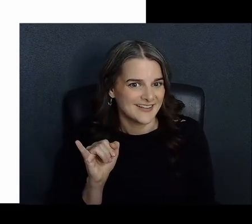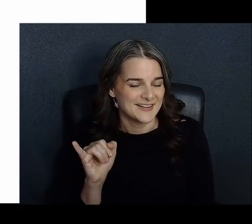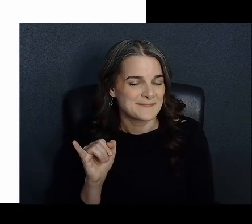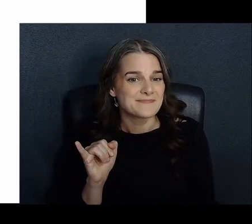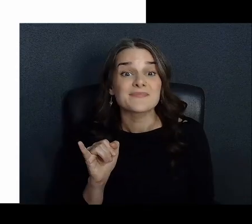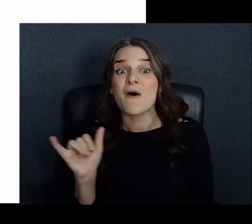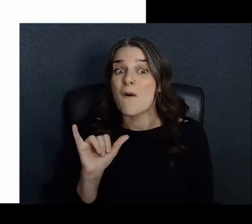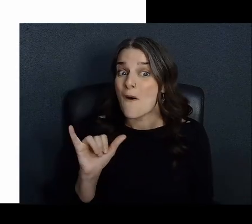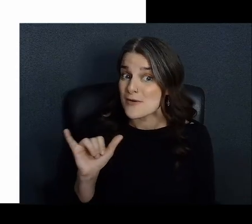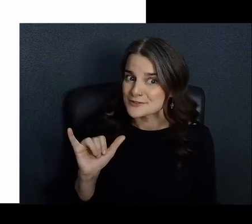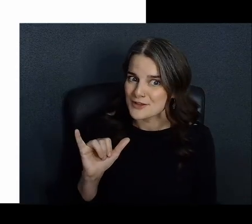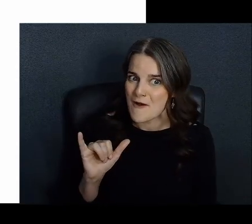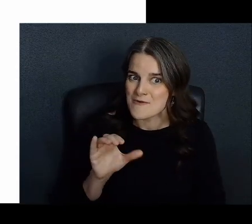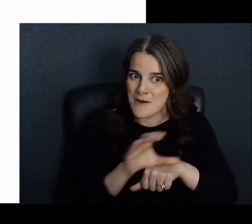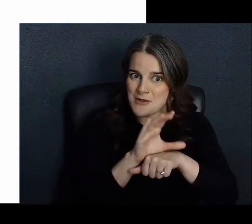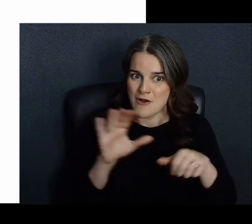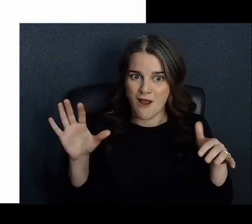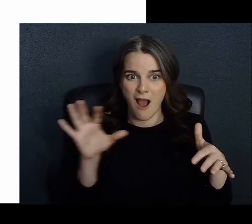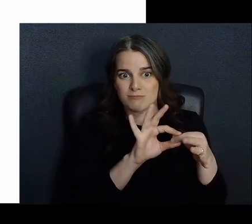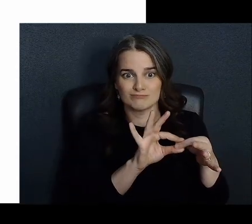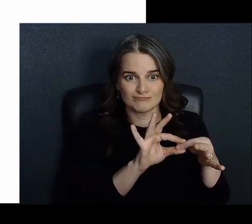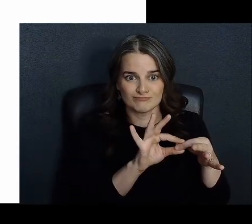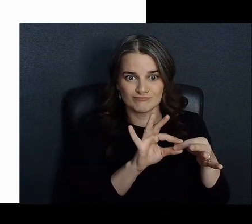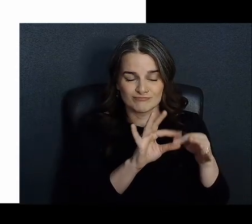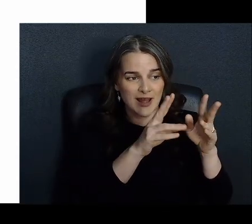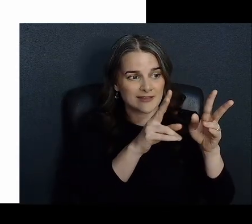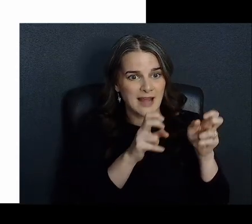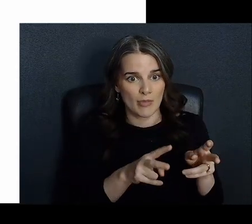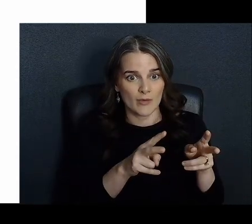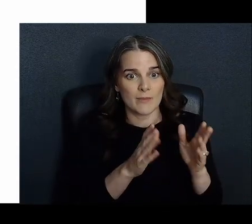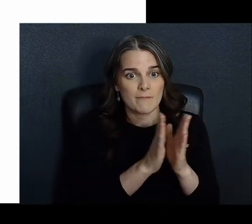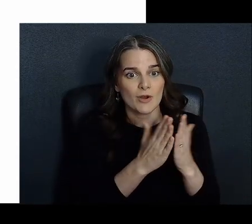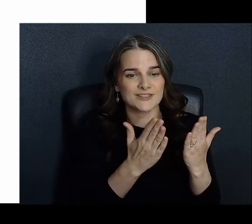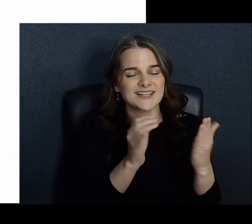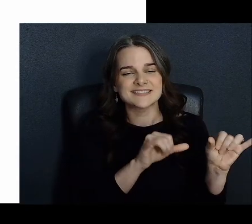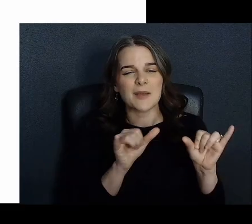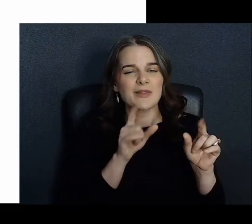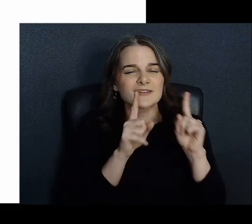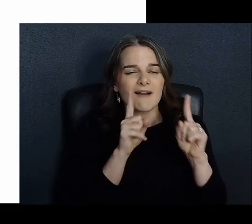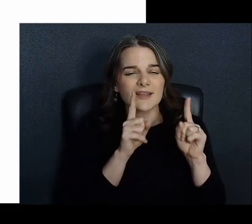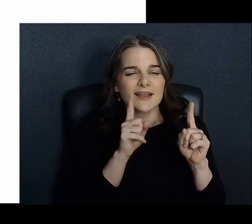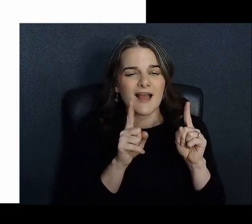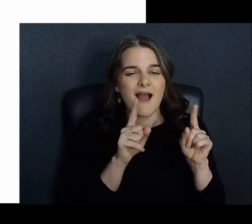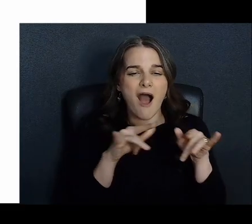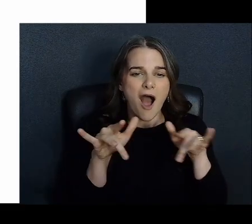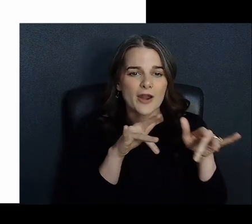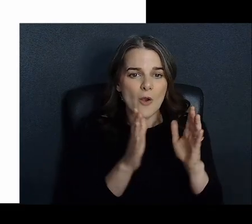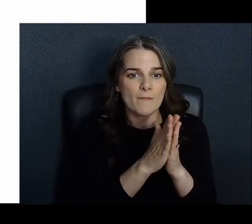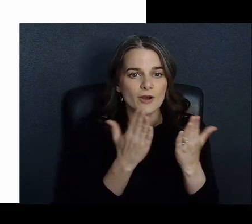and then download books like I did with the audiobooks from the BARD website.